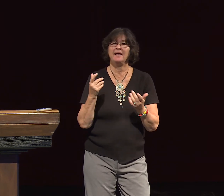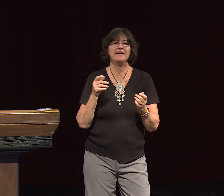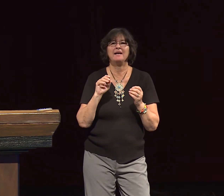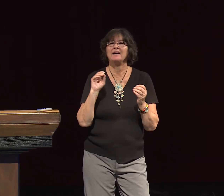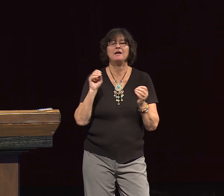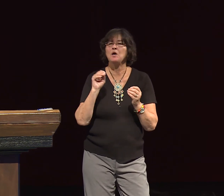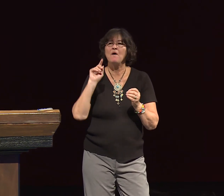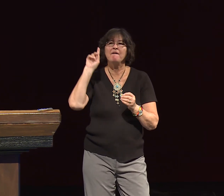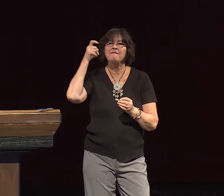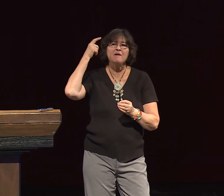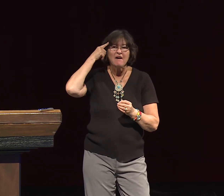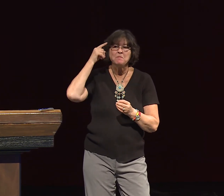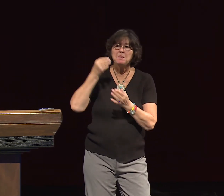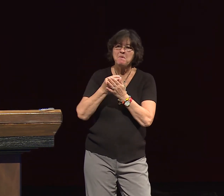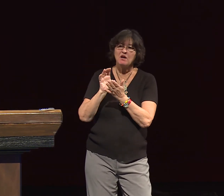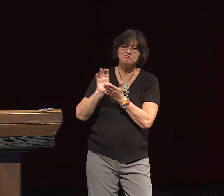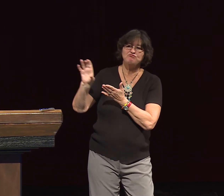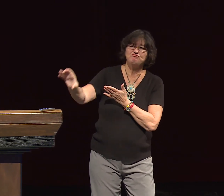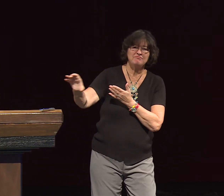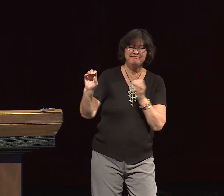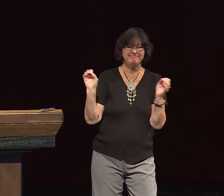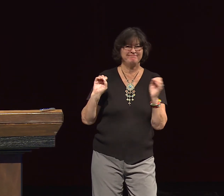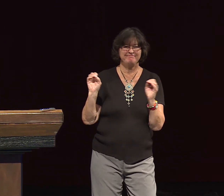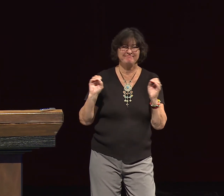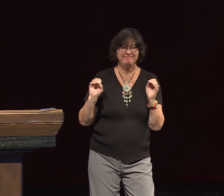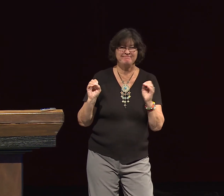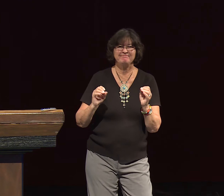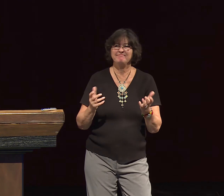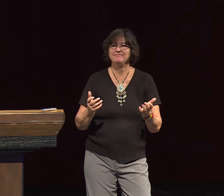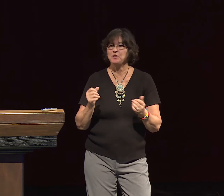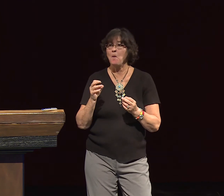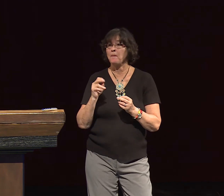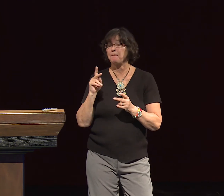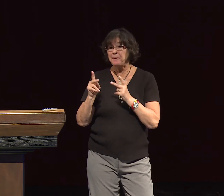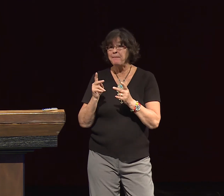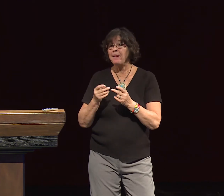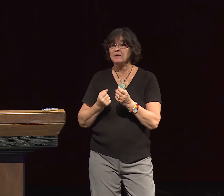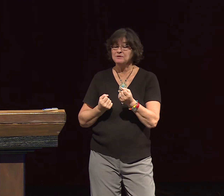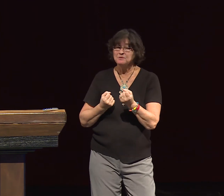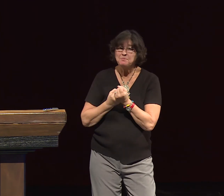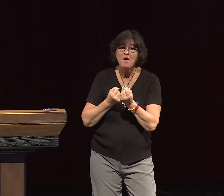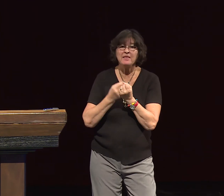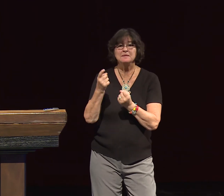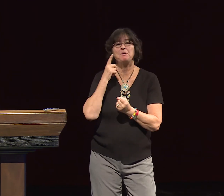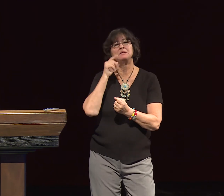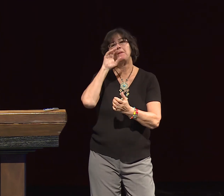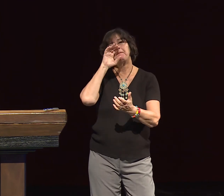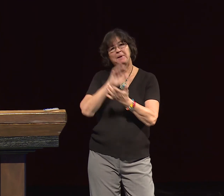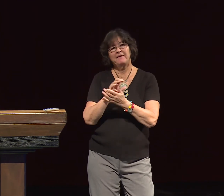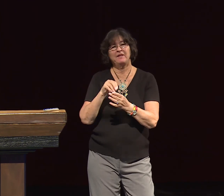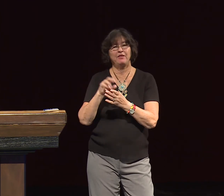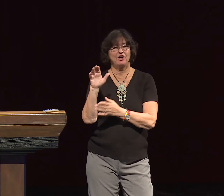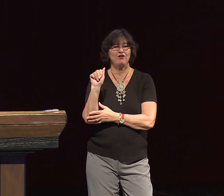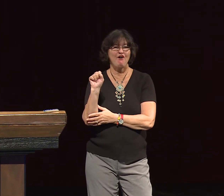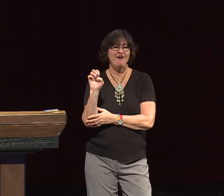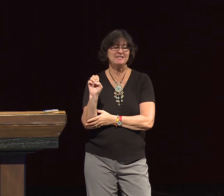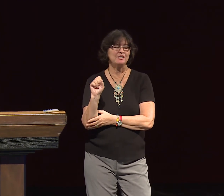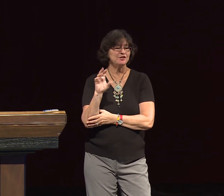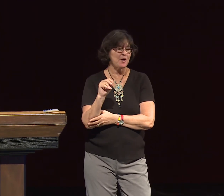Um, we have no governmental grants or subsidies. So we need donations and support